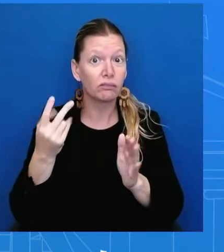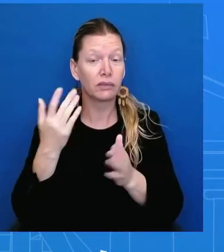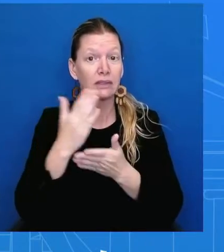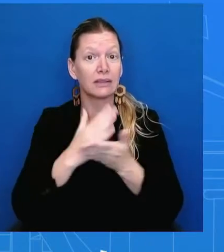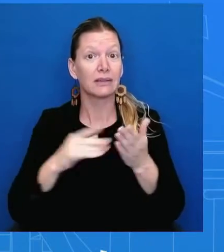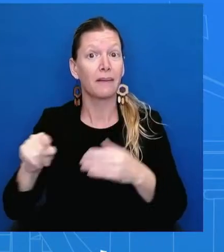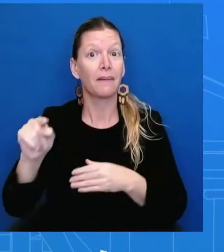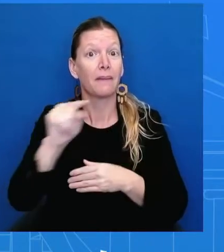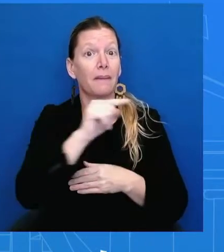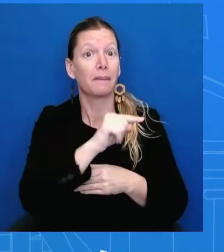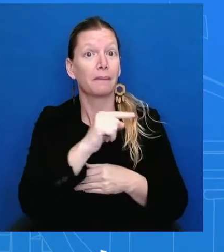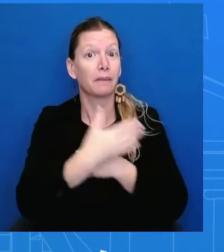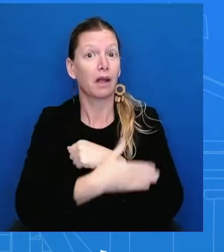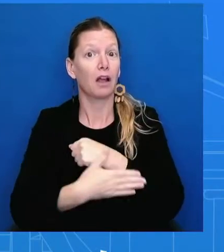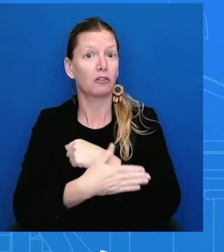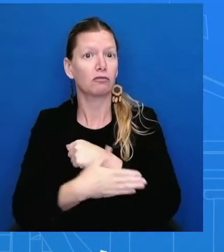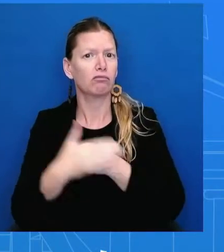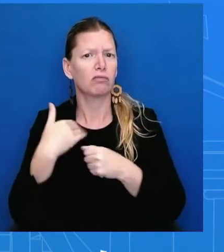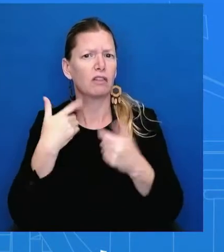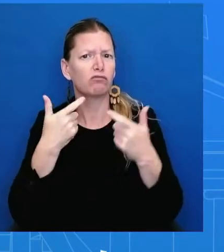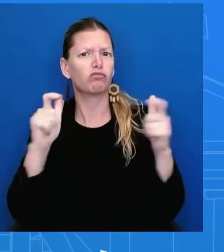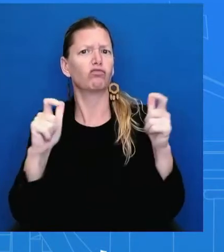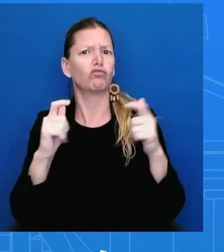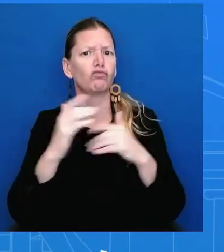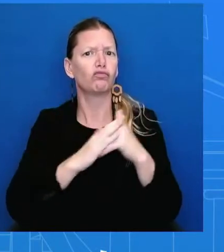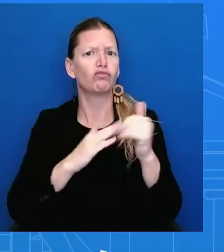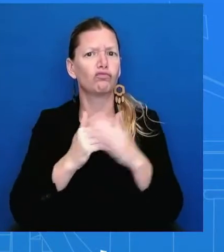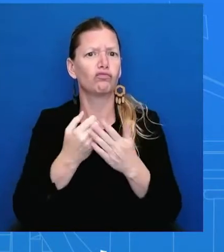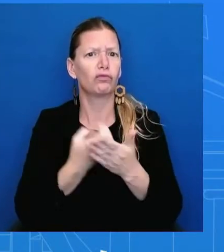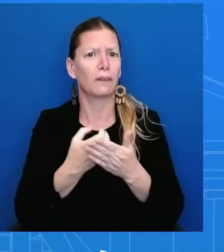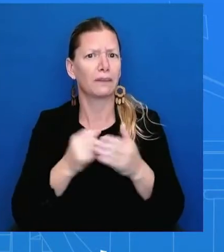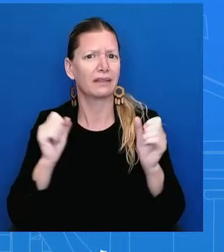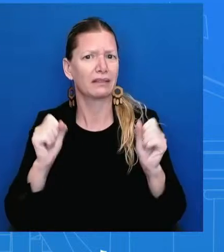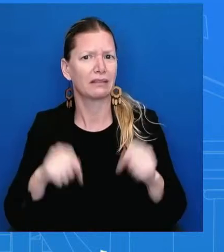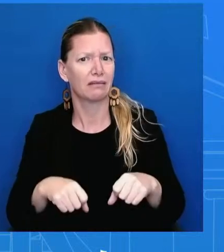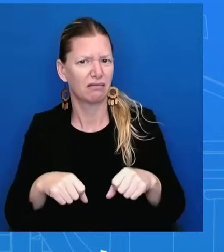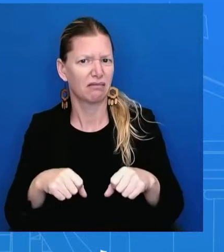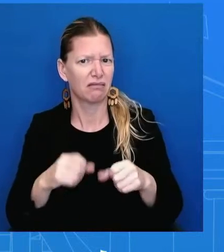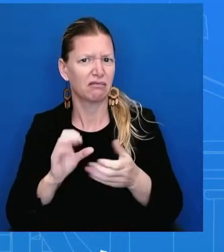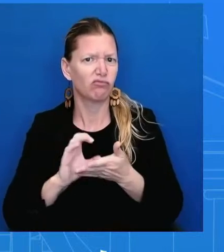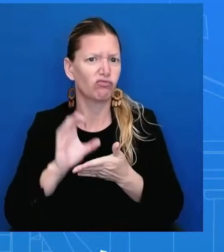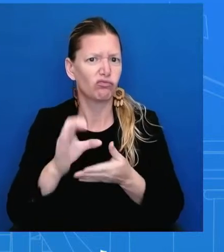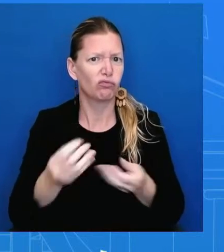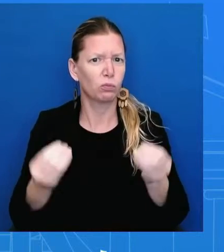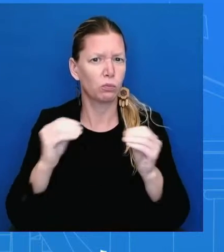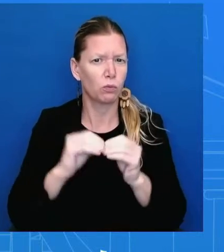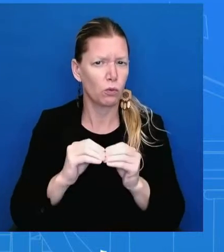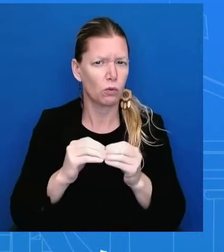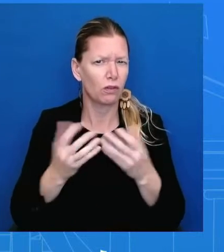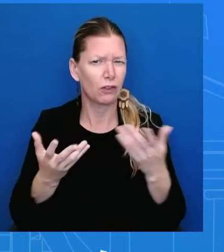I know it's politically sensitive with all of them. You also -- you mentioned the word "win." I was wondering how you're defining that.